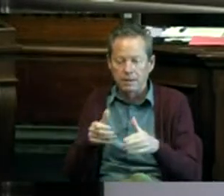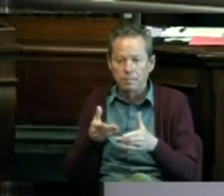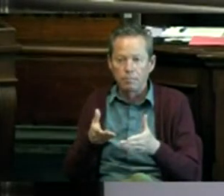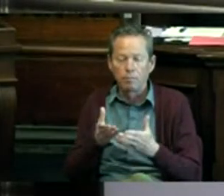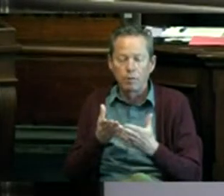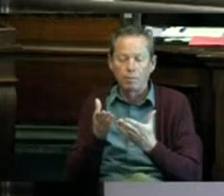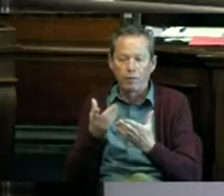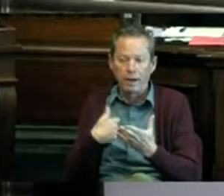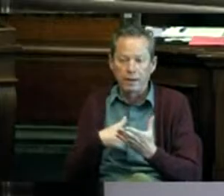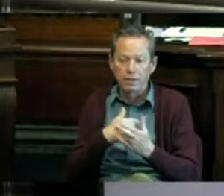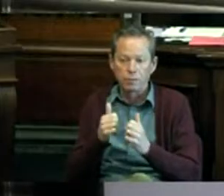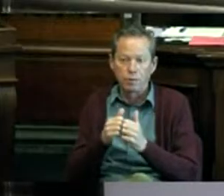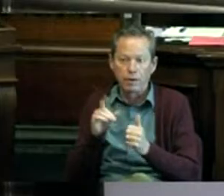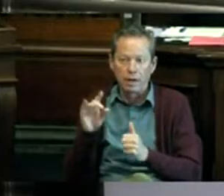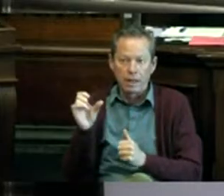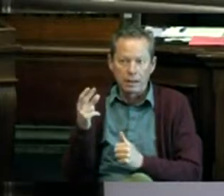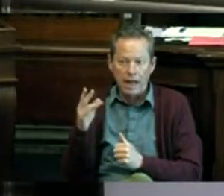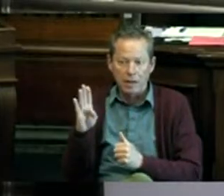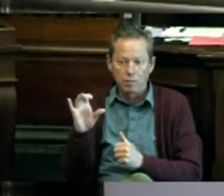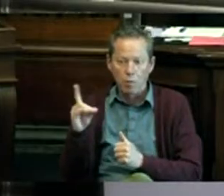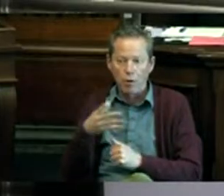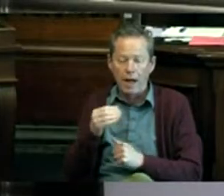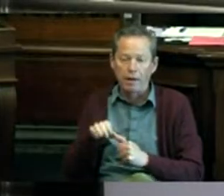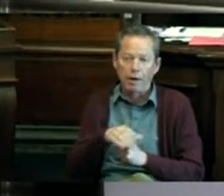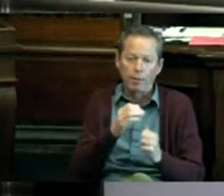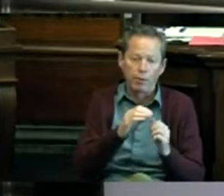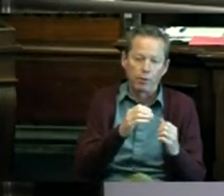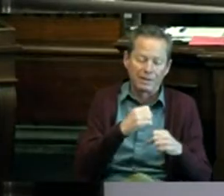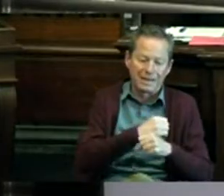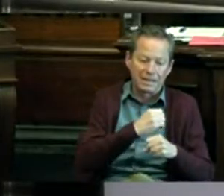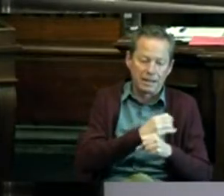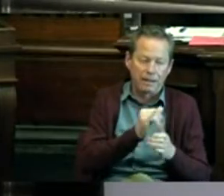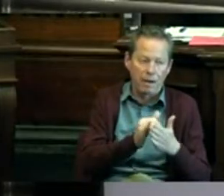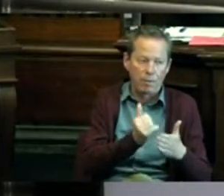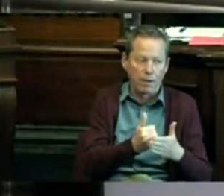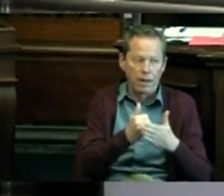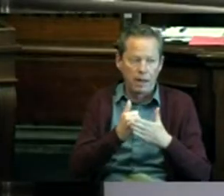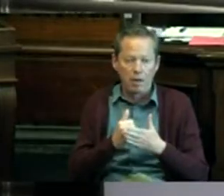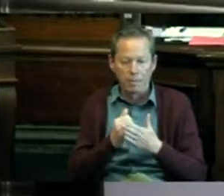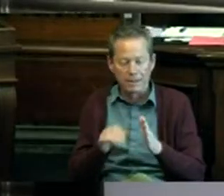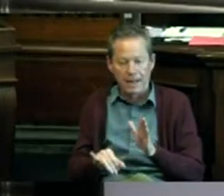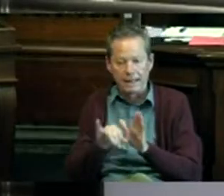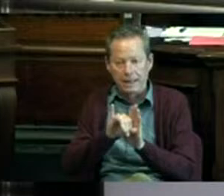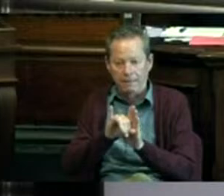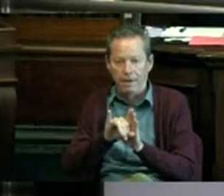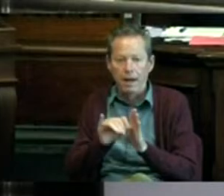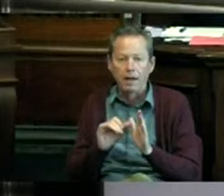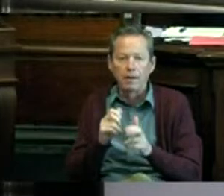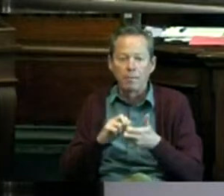charts are updated in real time and the system provides us with